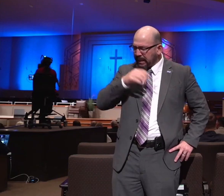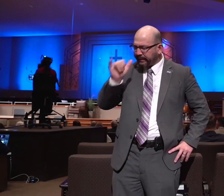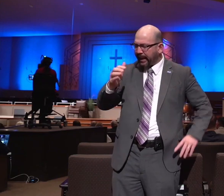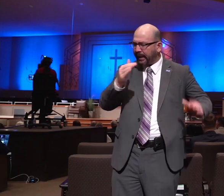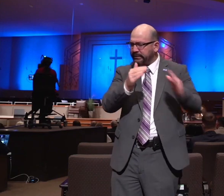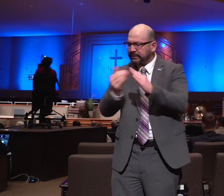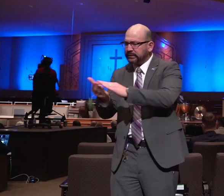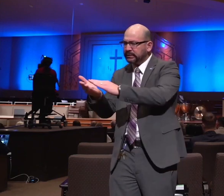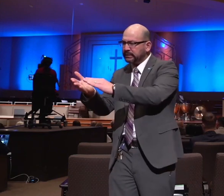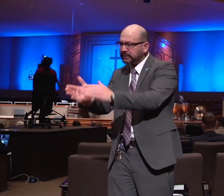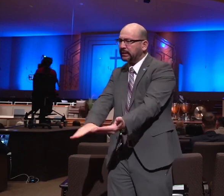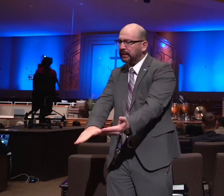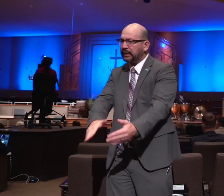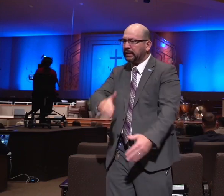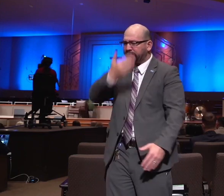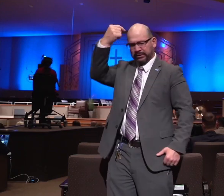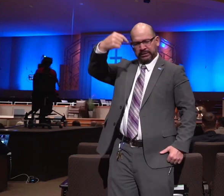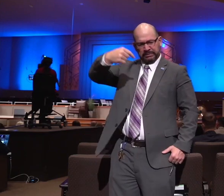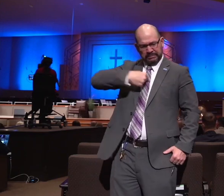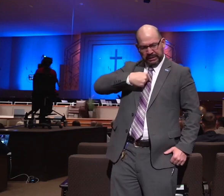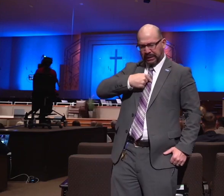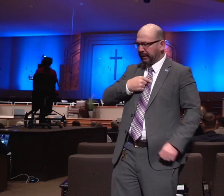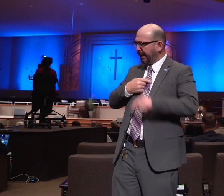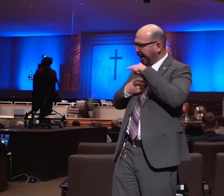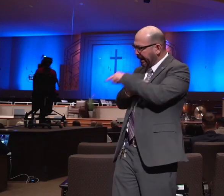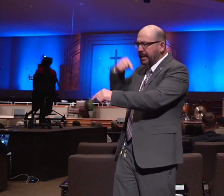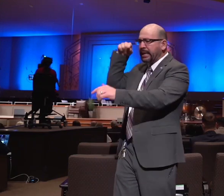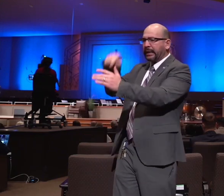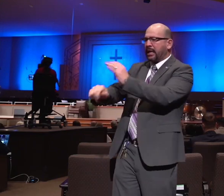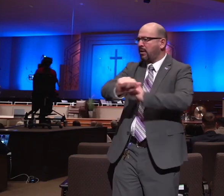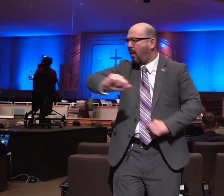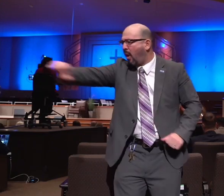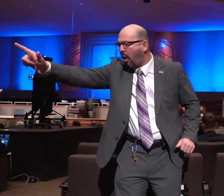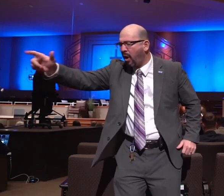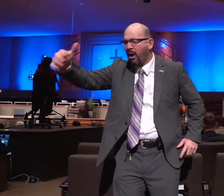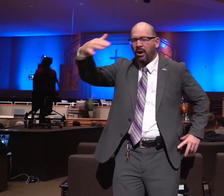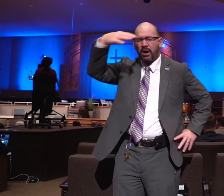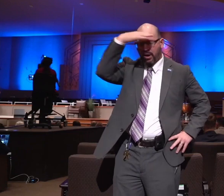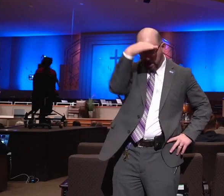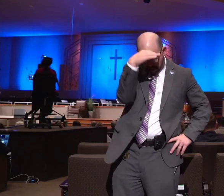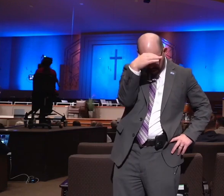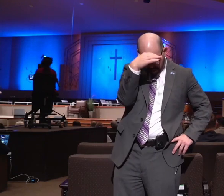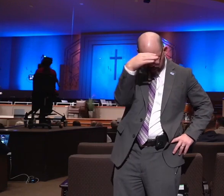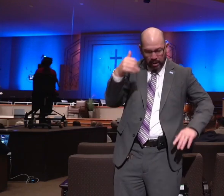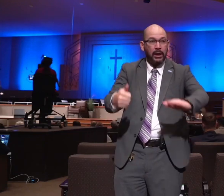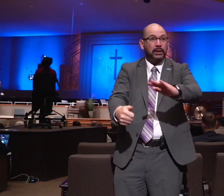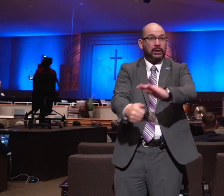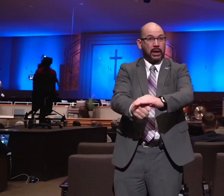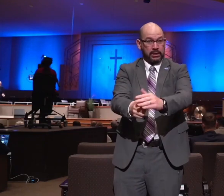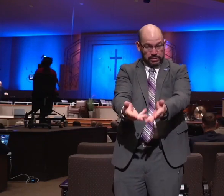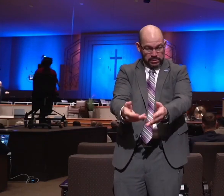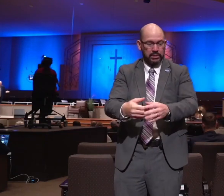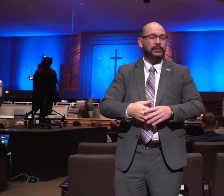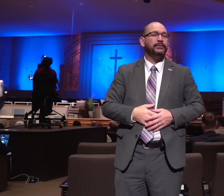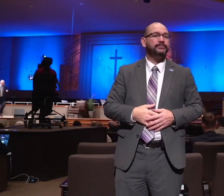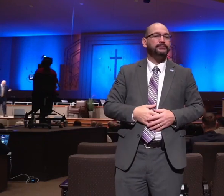broken David's hiding in a cave not only that